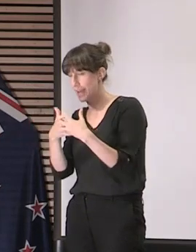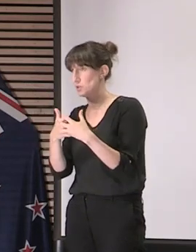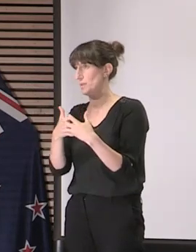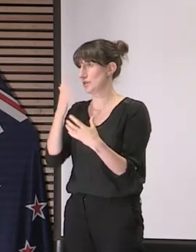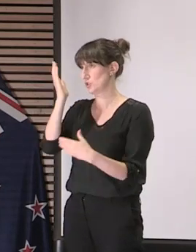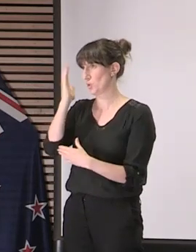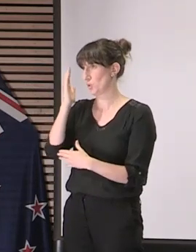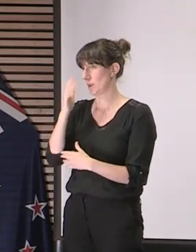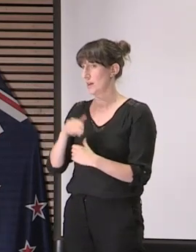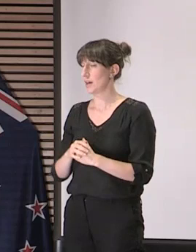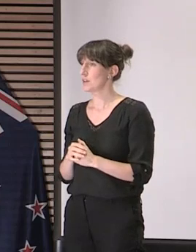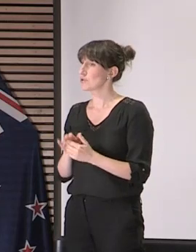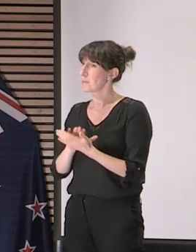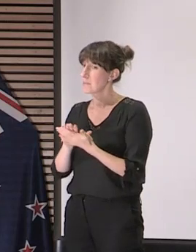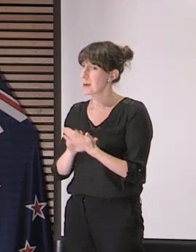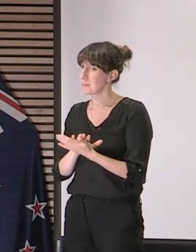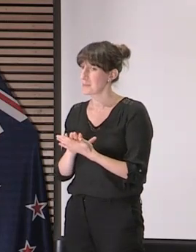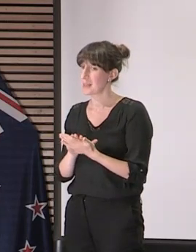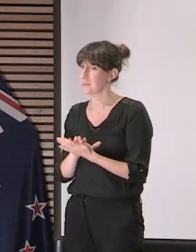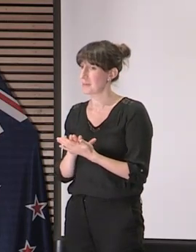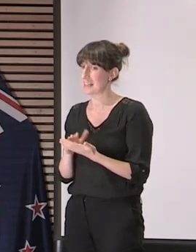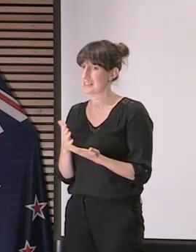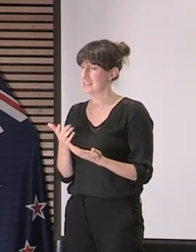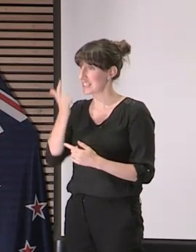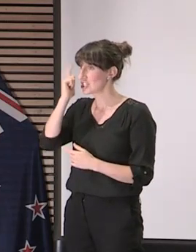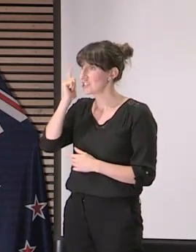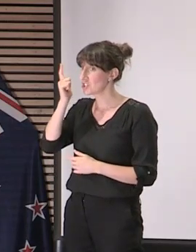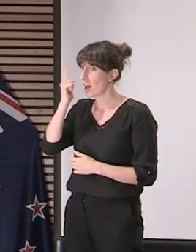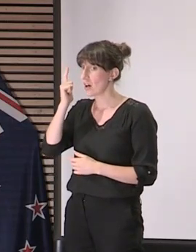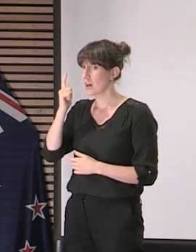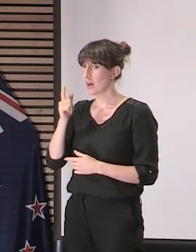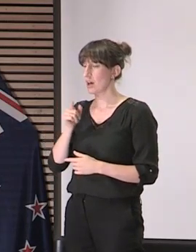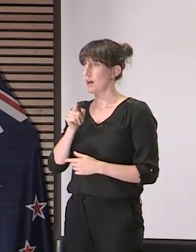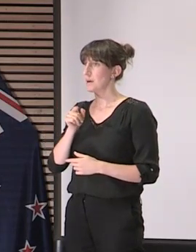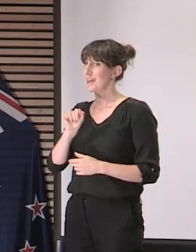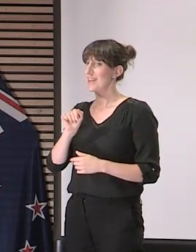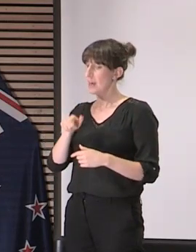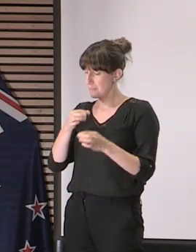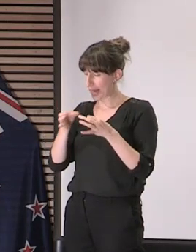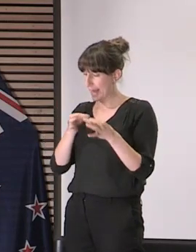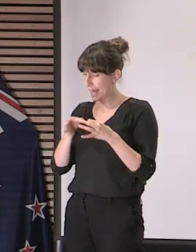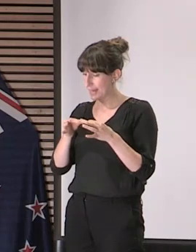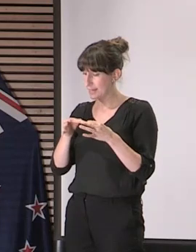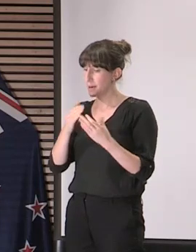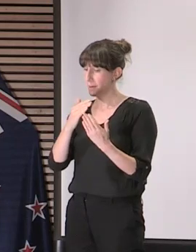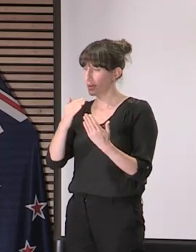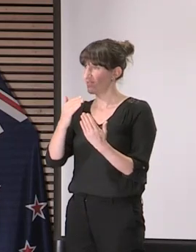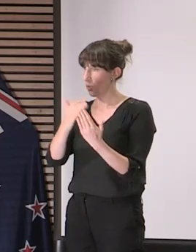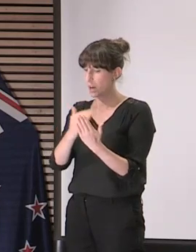sure we're trying to line it up with what schools would otherwise be doing. And it may